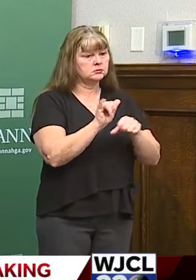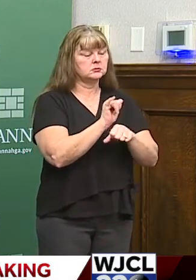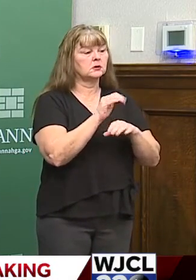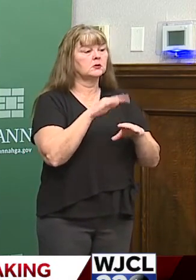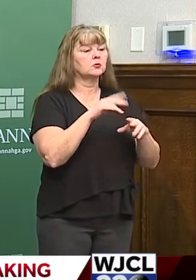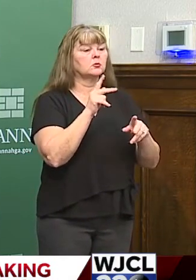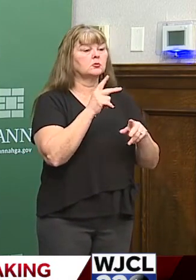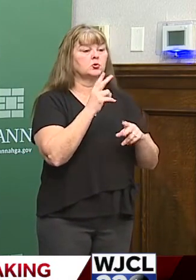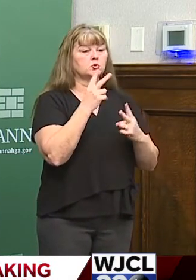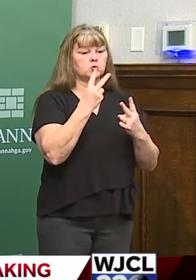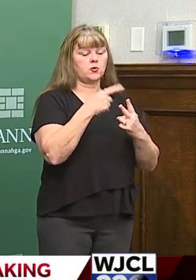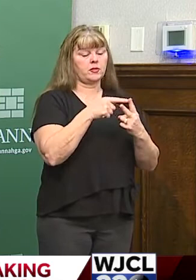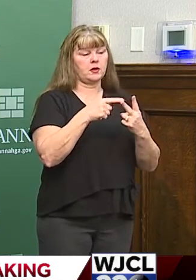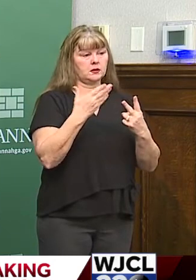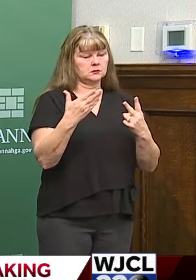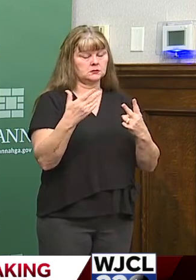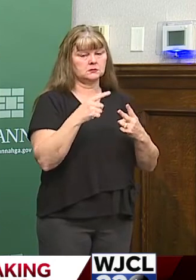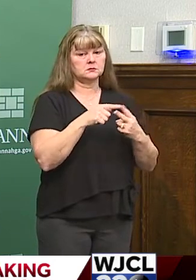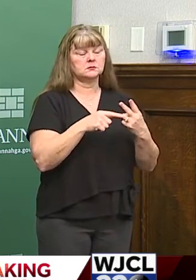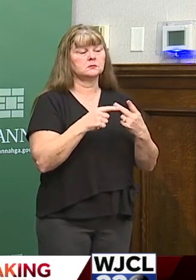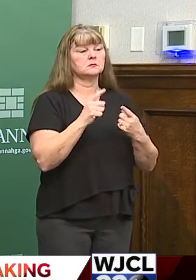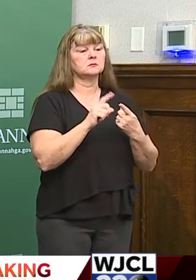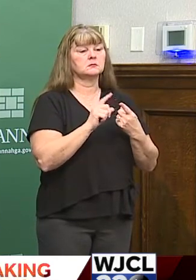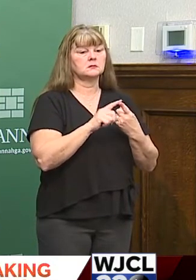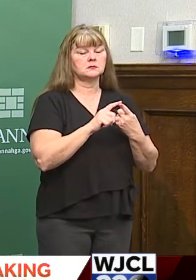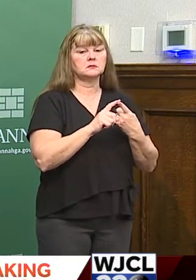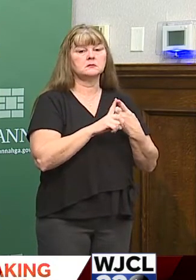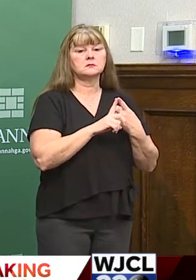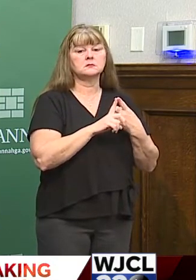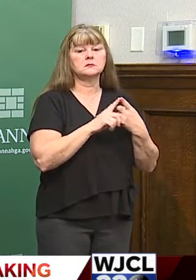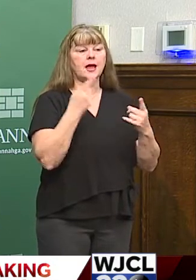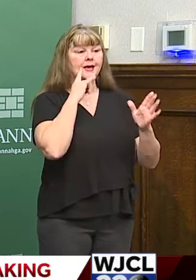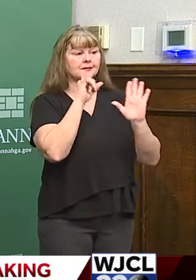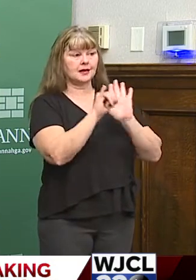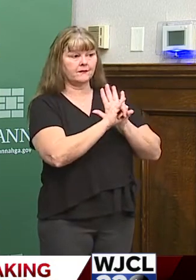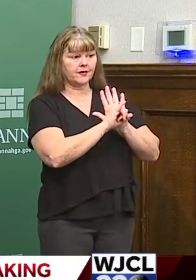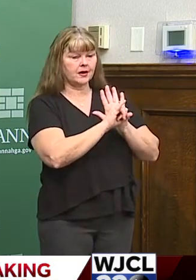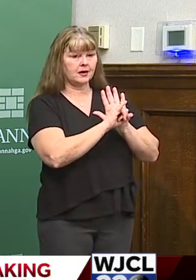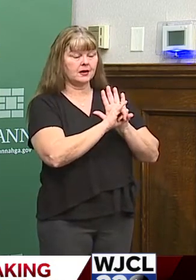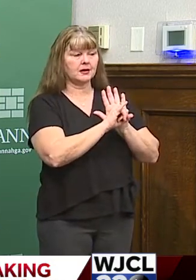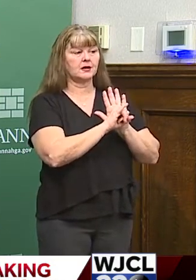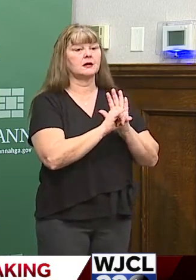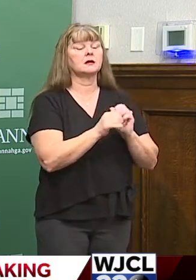WE'RE STILL WORKING I THINK DILIGENTLY TO BE ABLE TO DO TWO THINGS.